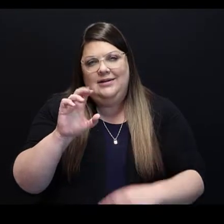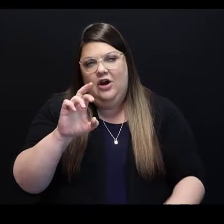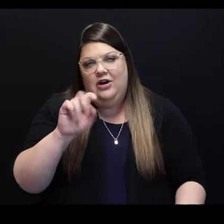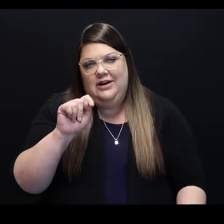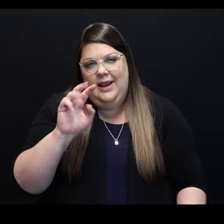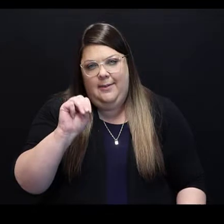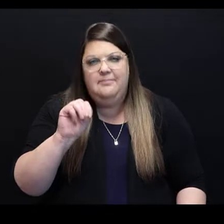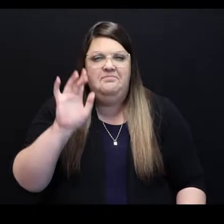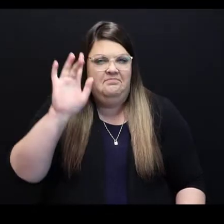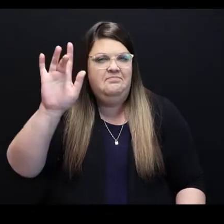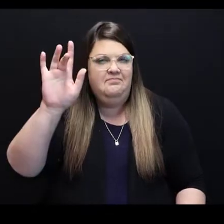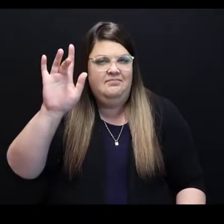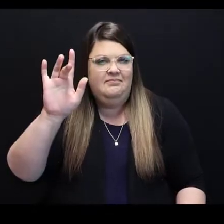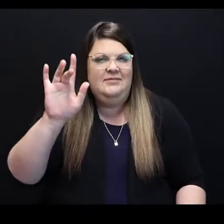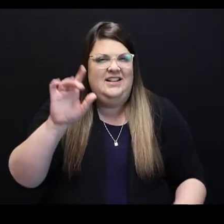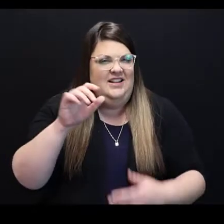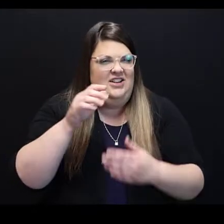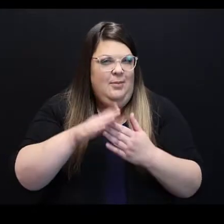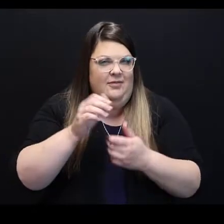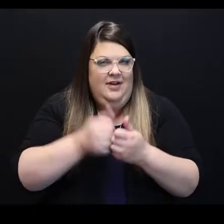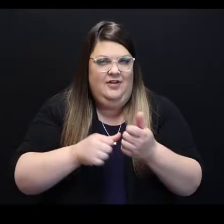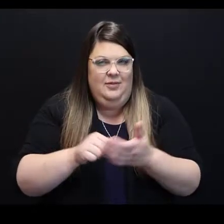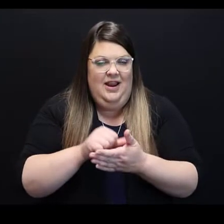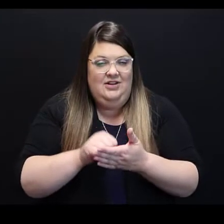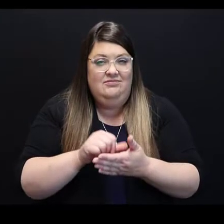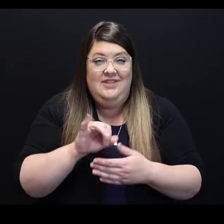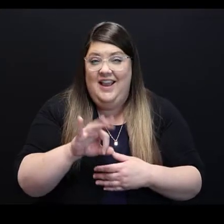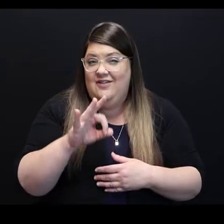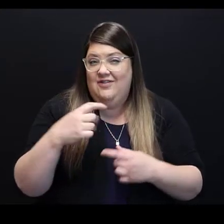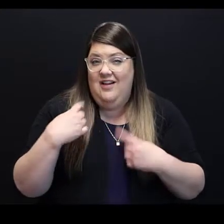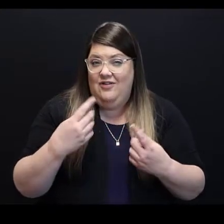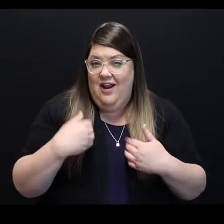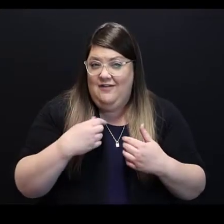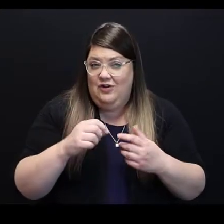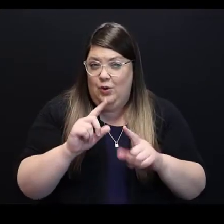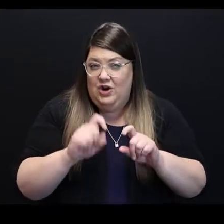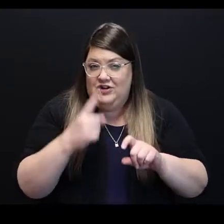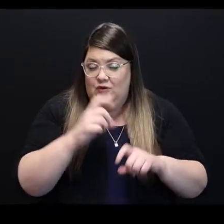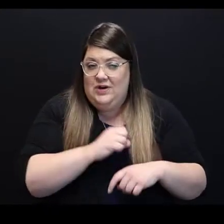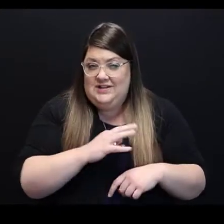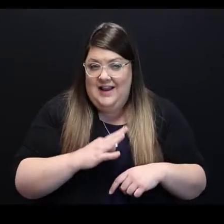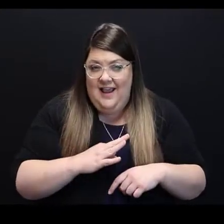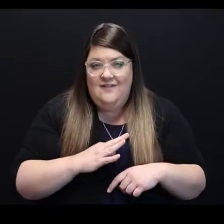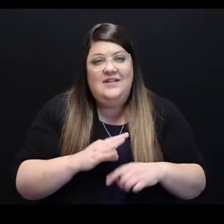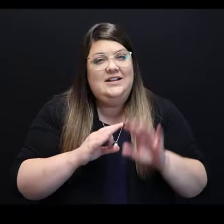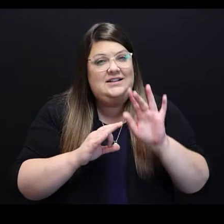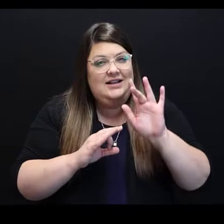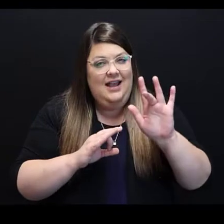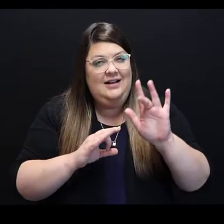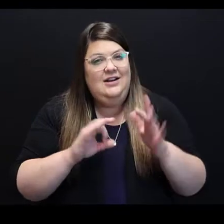if you ever have questions for the NCRTM staff select contact us which is also located at the